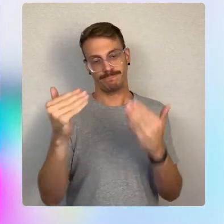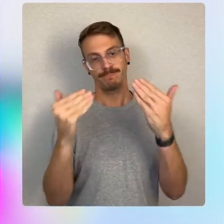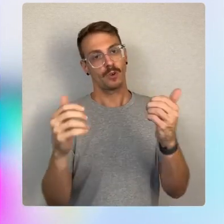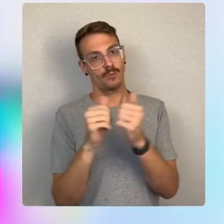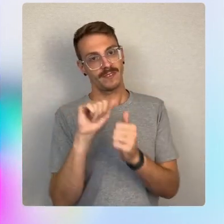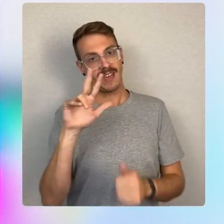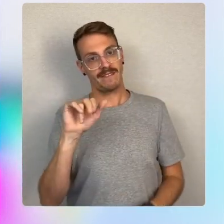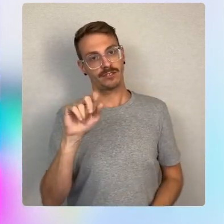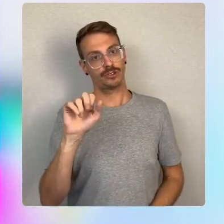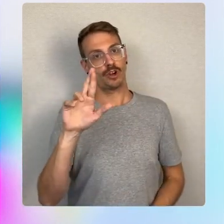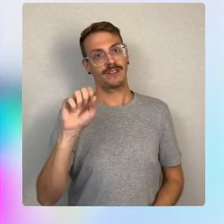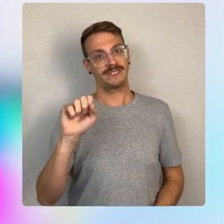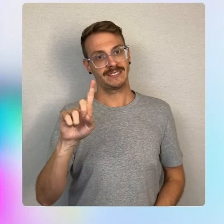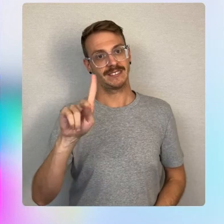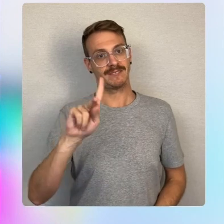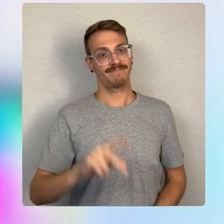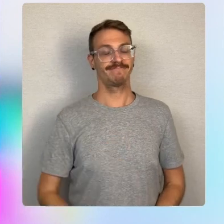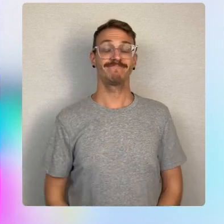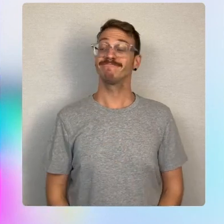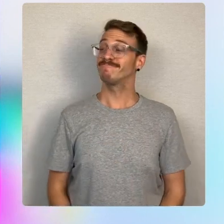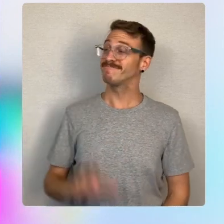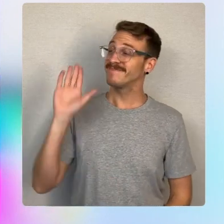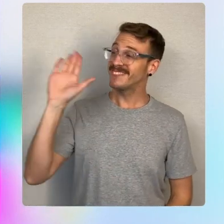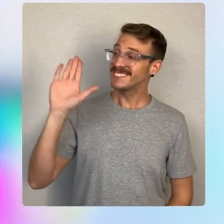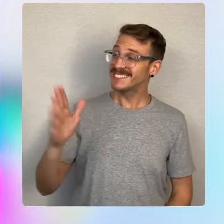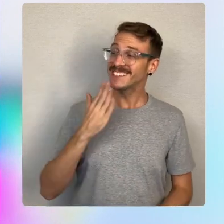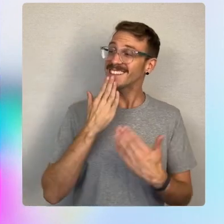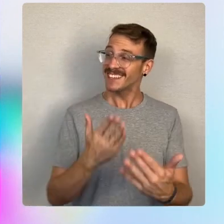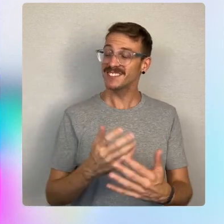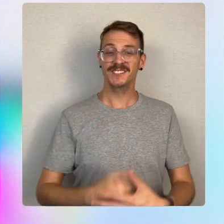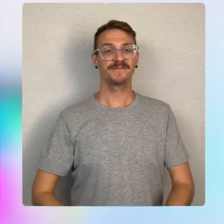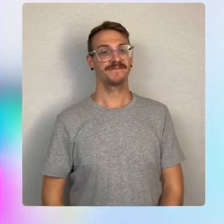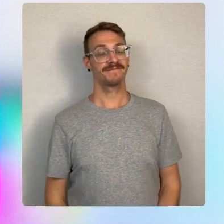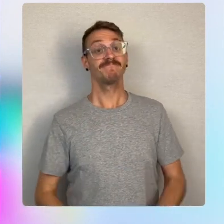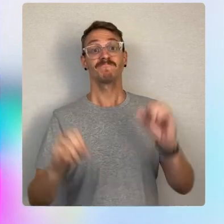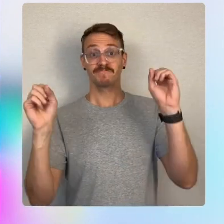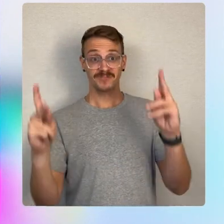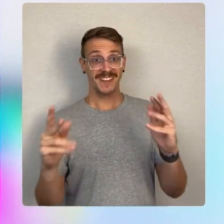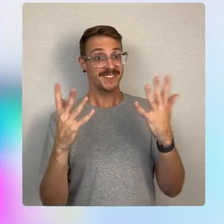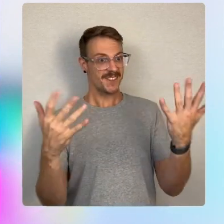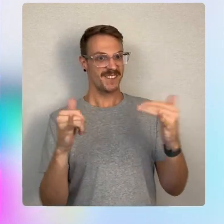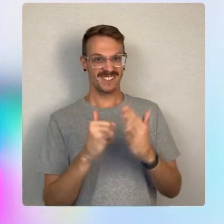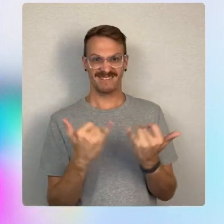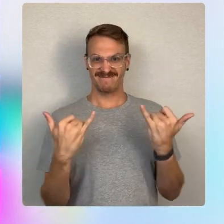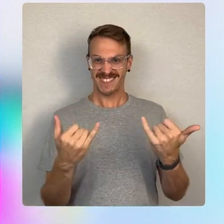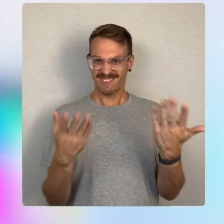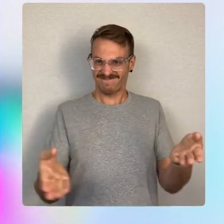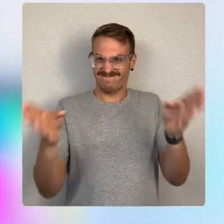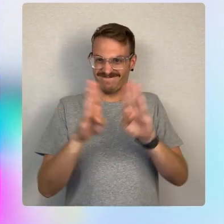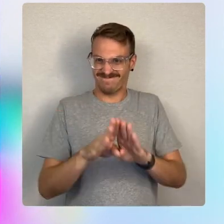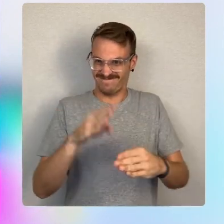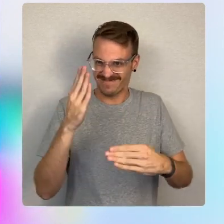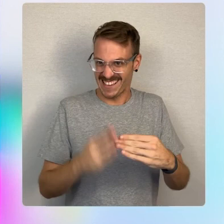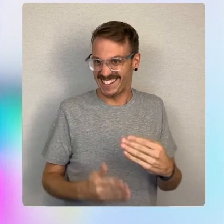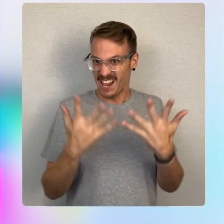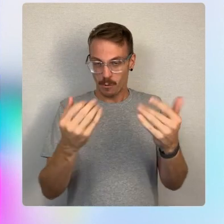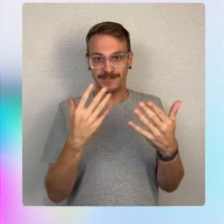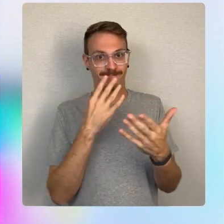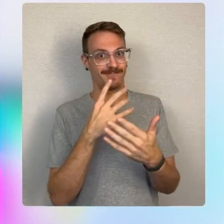I would go with the Avatars SDK. Fantastic, thanks. Okay, so that brings us to the end, and I just wanted to say